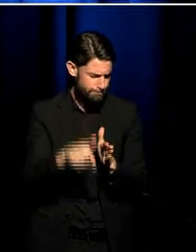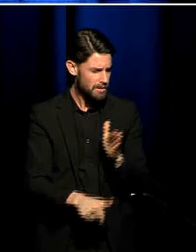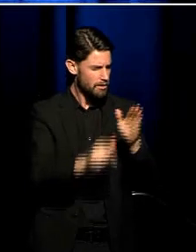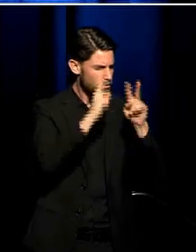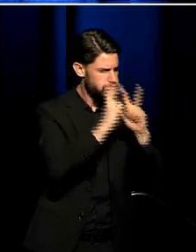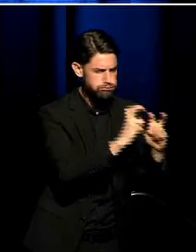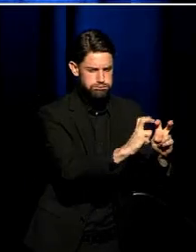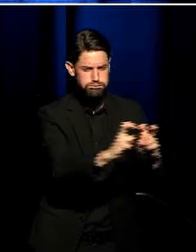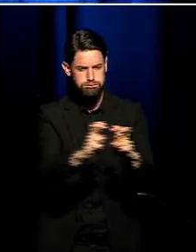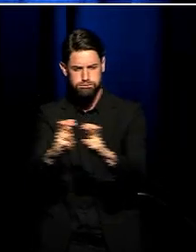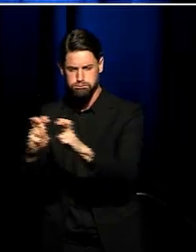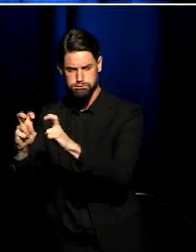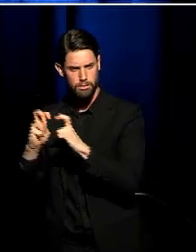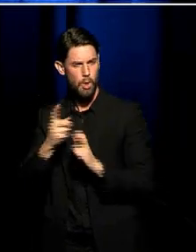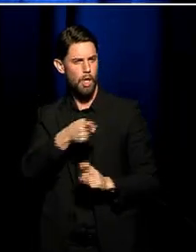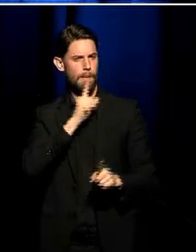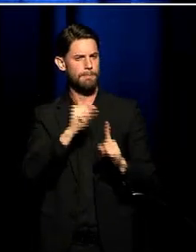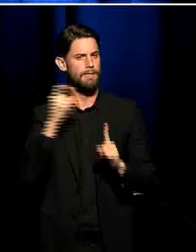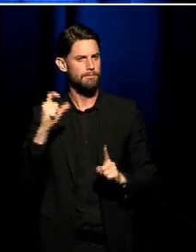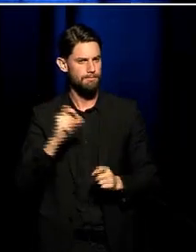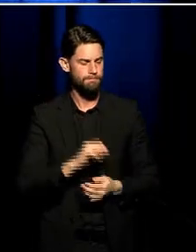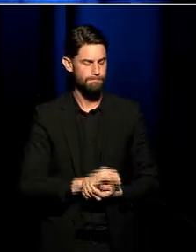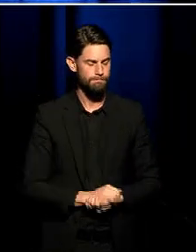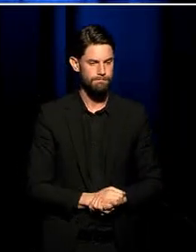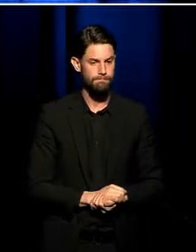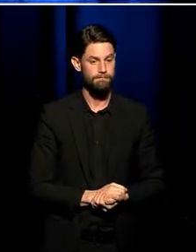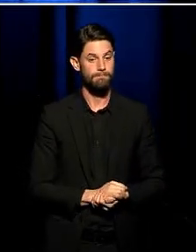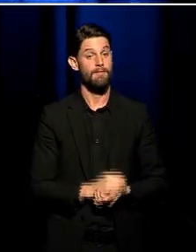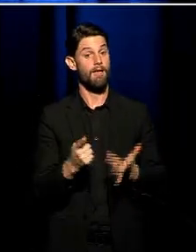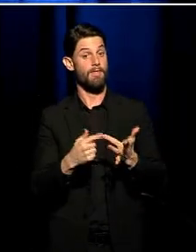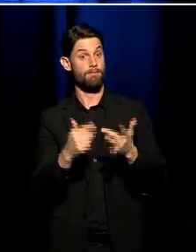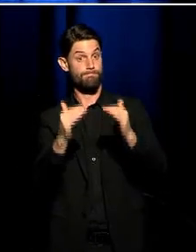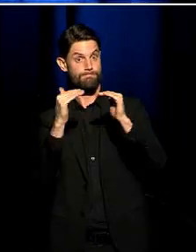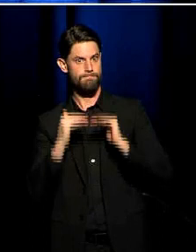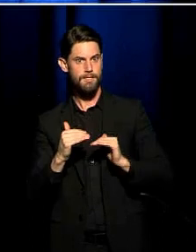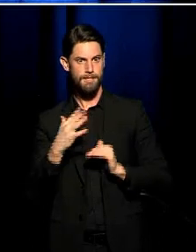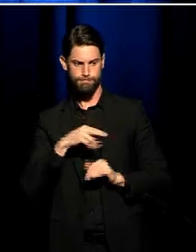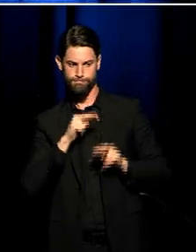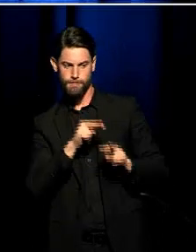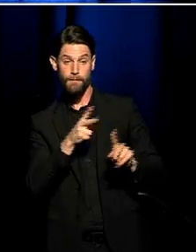2017; (g) the specific experiences of violence against and abuse, neglect and